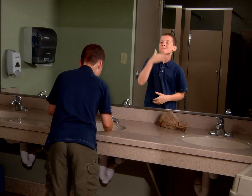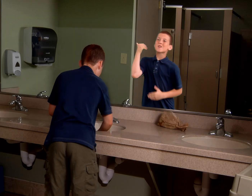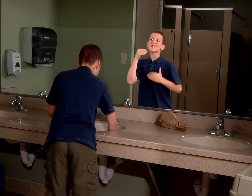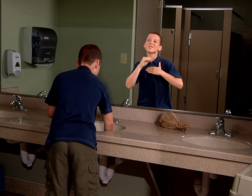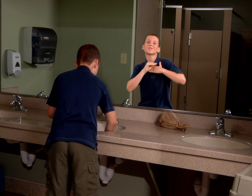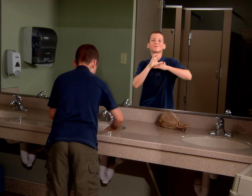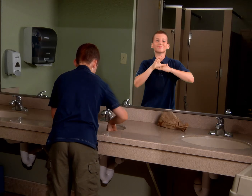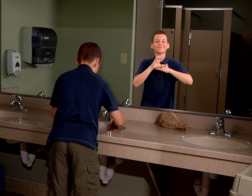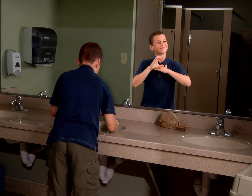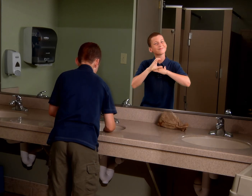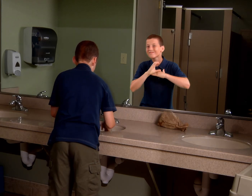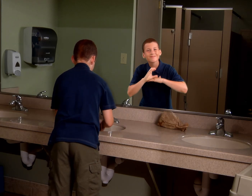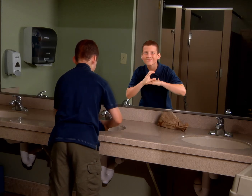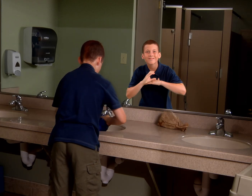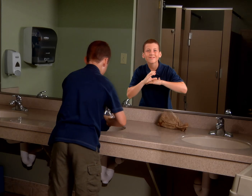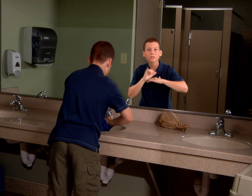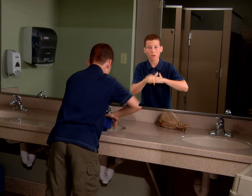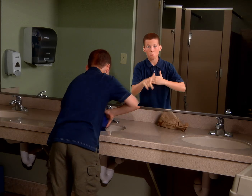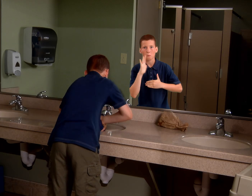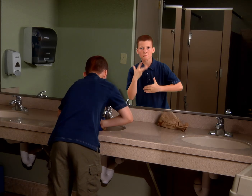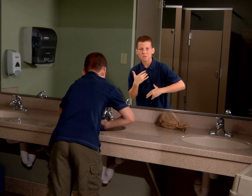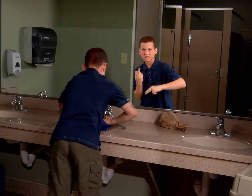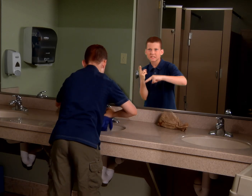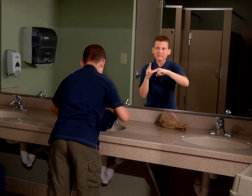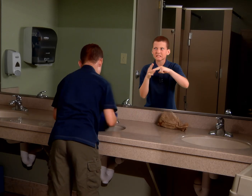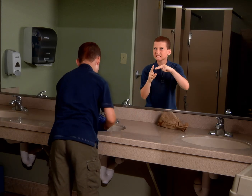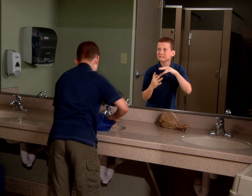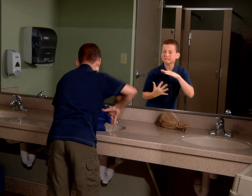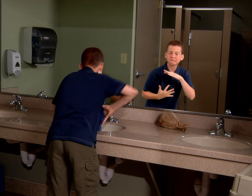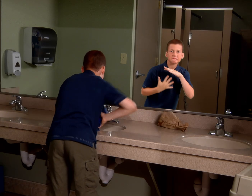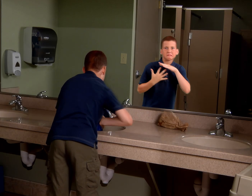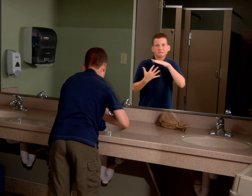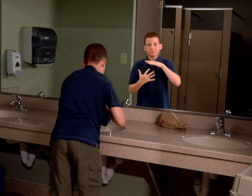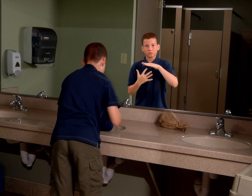IT JUST LEADS TO MORE OF THE SAME.